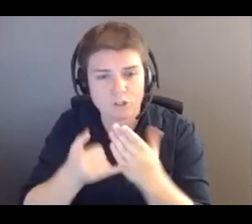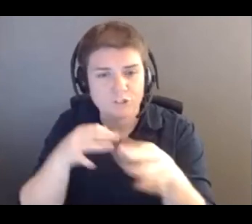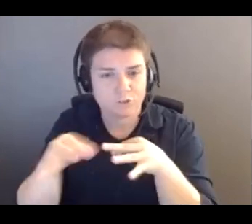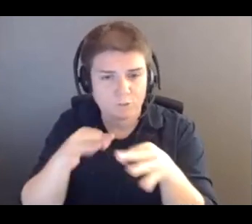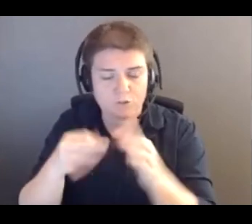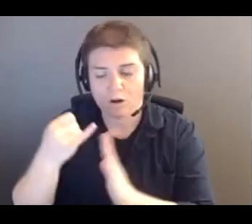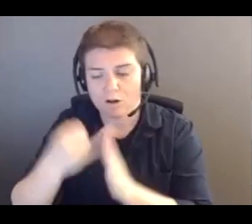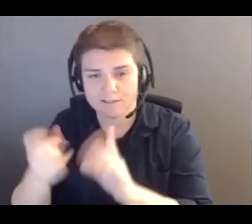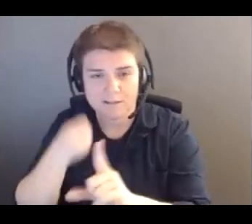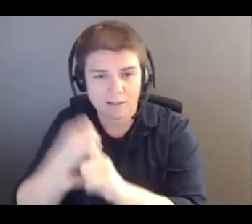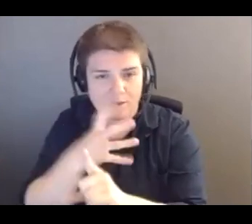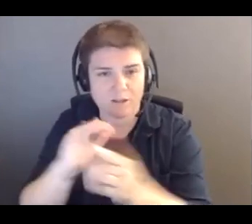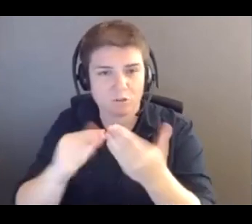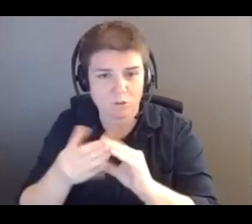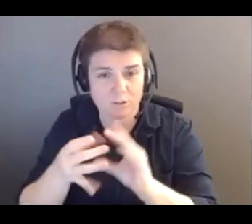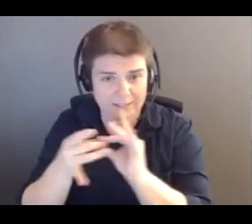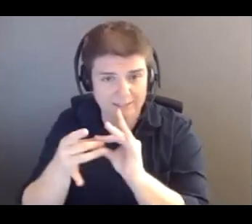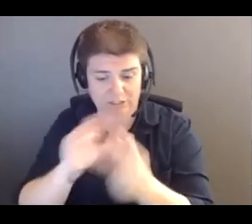connection sections are the four written parts